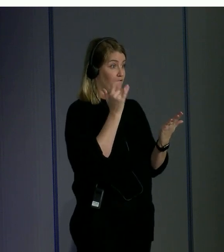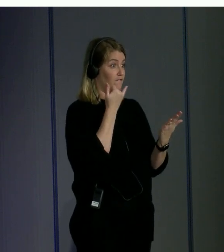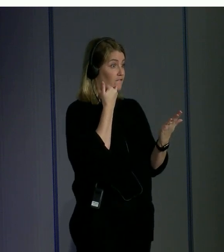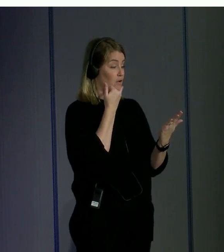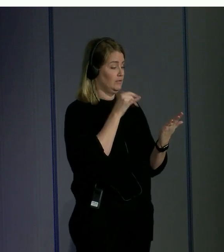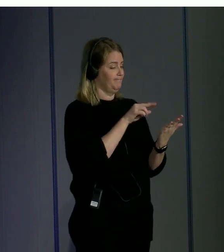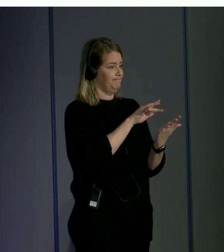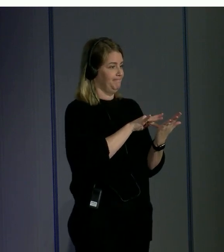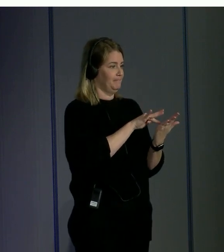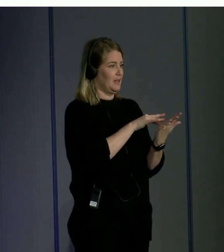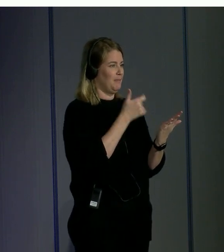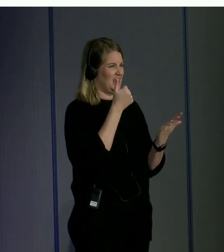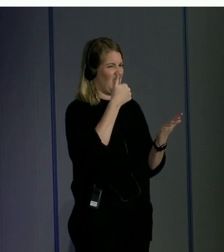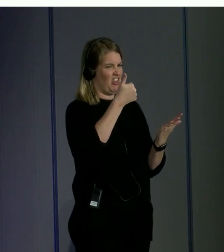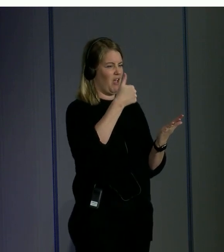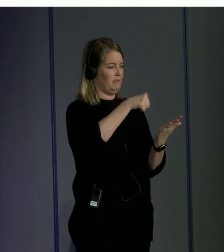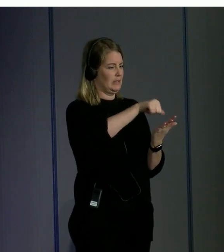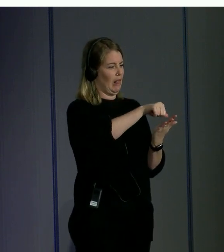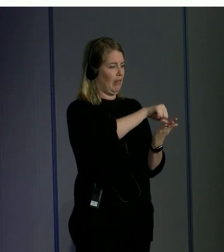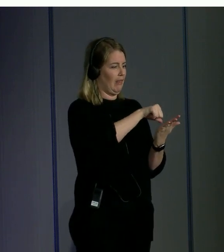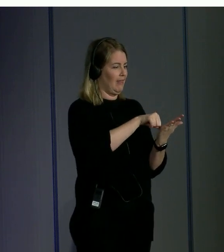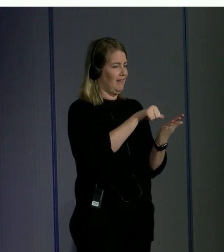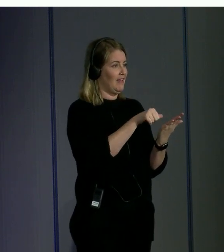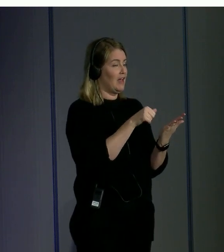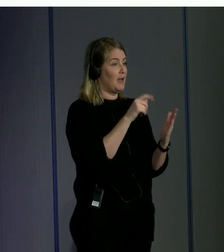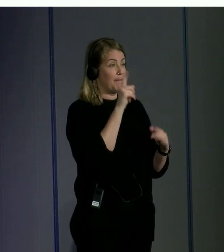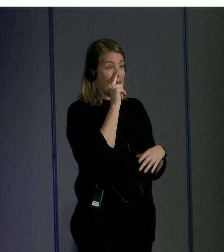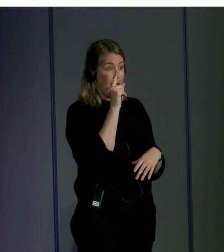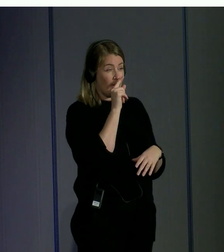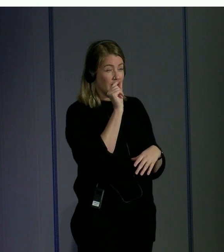are big and clumsy. The accuracy of a mouse is one pixel.